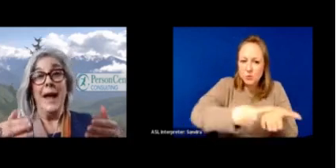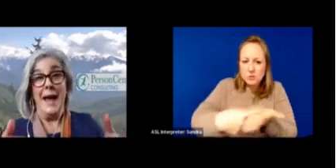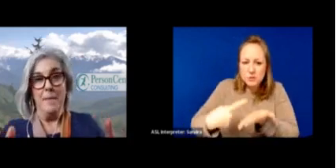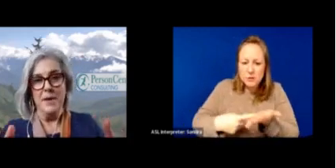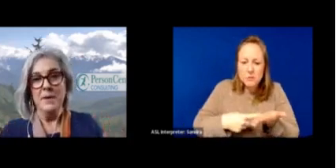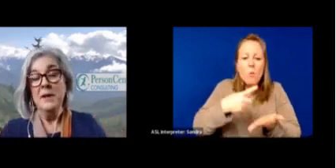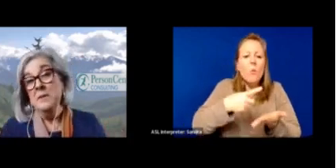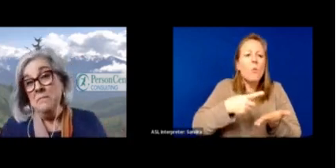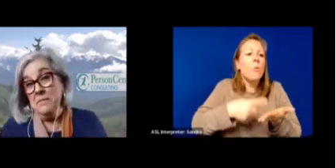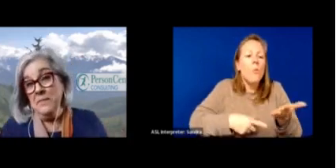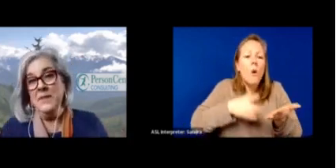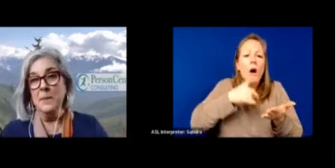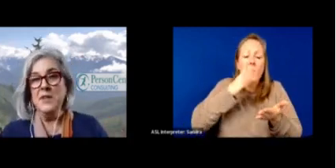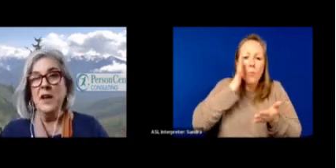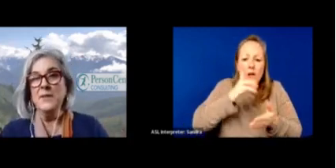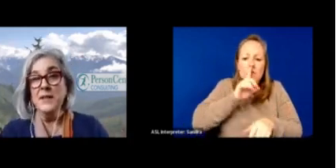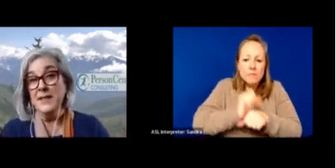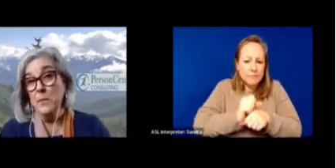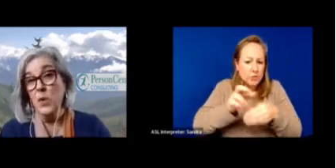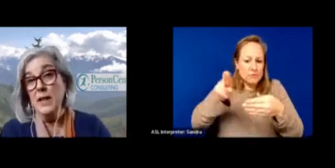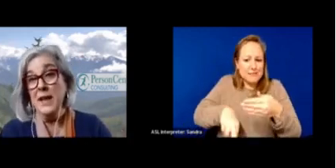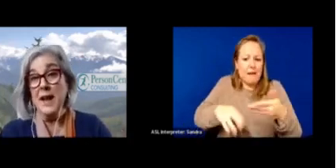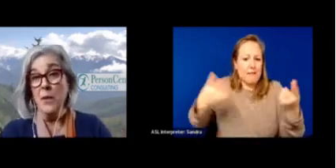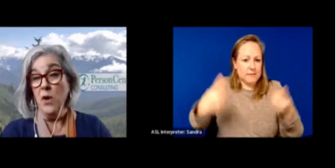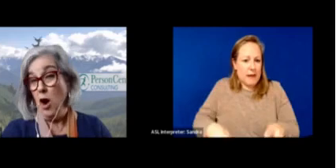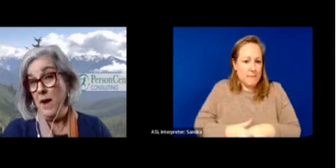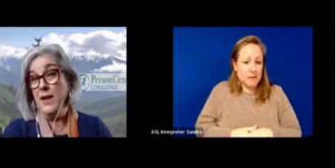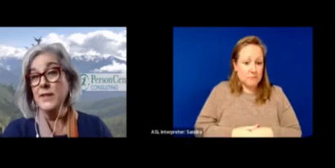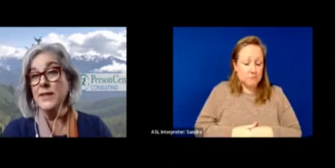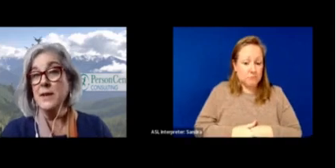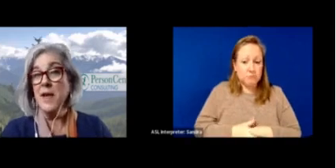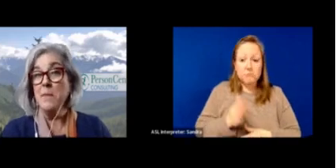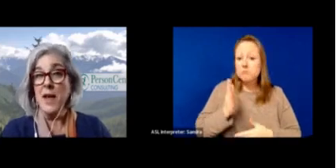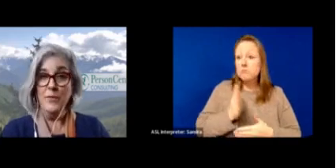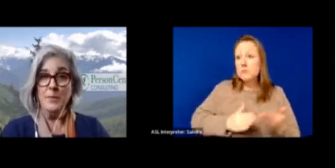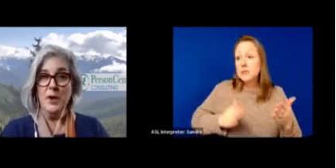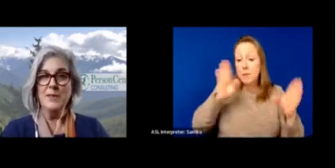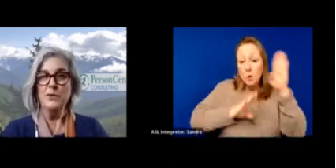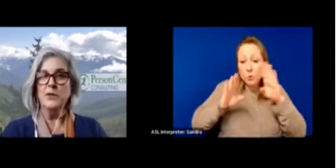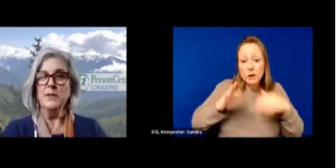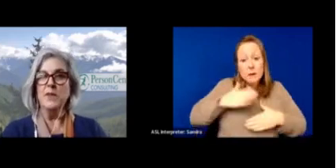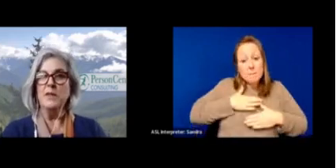will happen? Sometimes it's I'm worried that or my agency may be held responsible for something